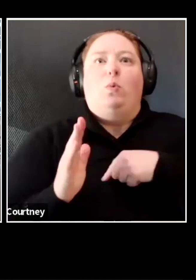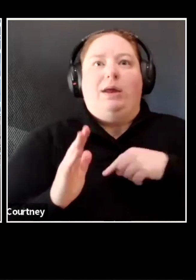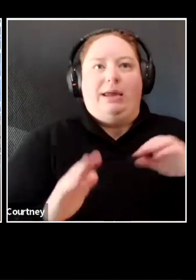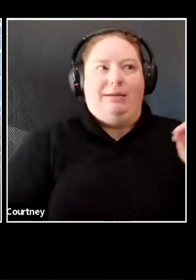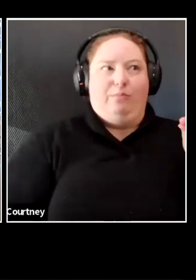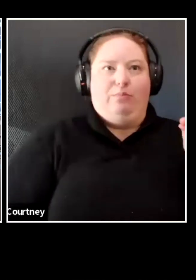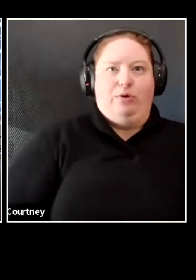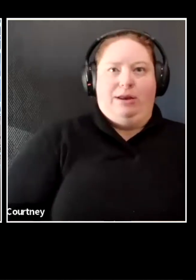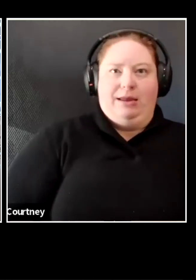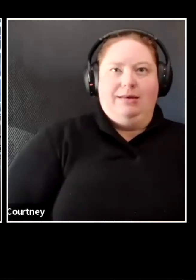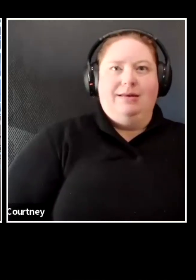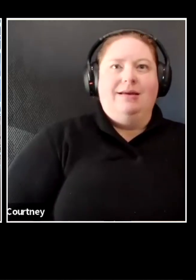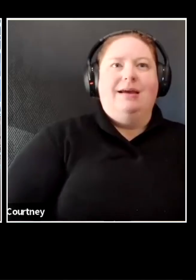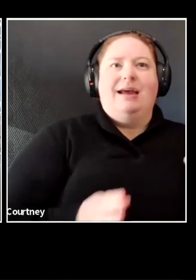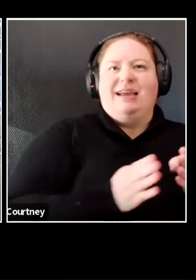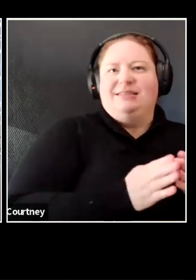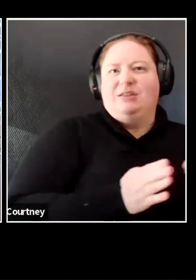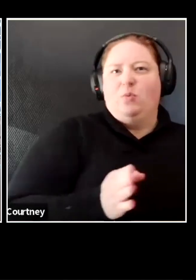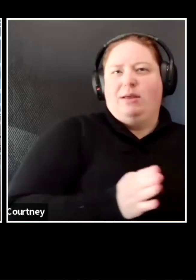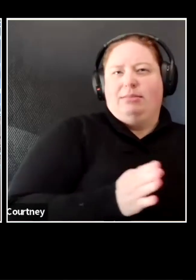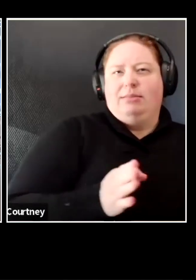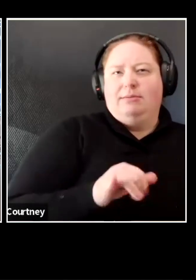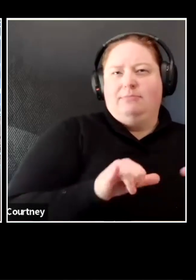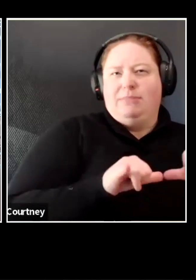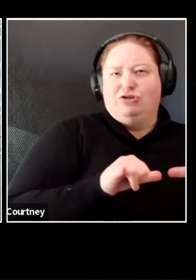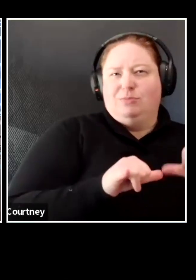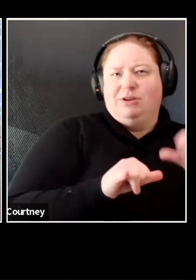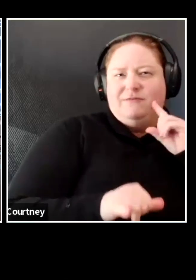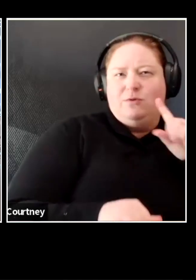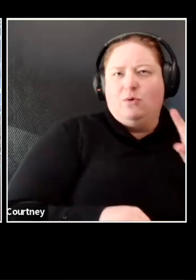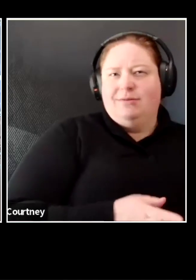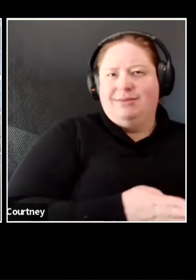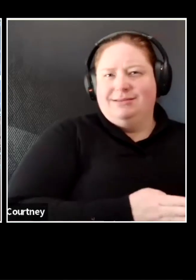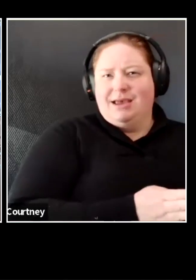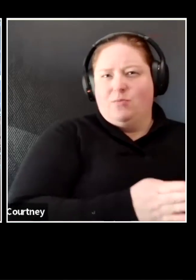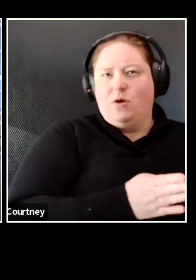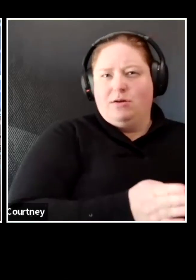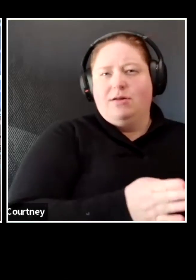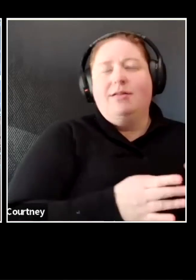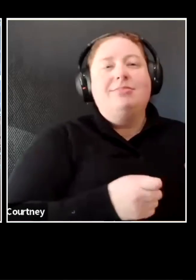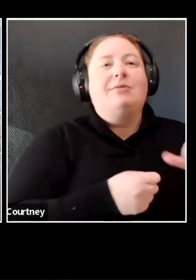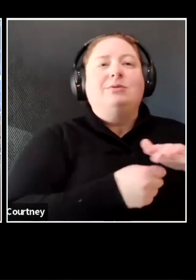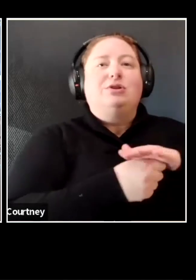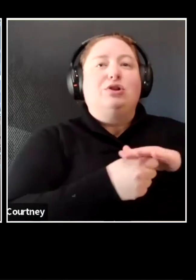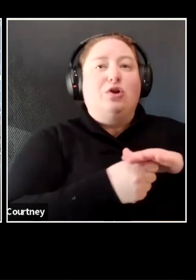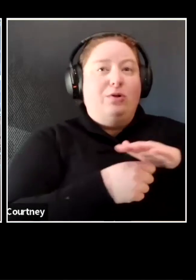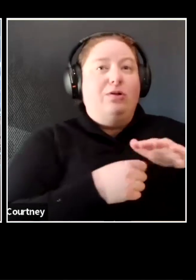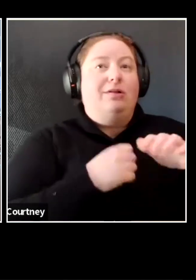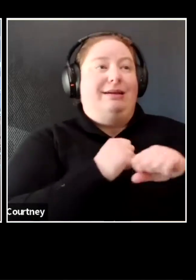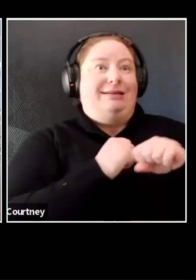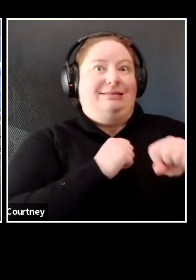measurement for the the sidewalk. So that was an a local extension that we opted to put in because